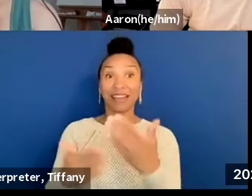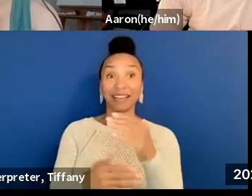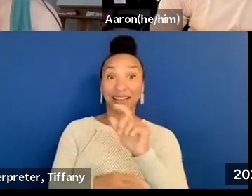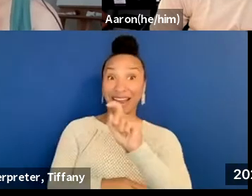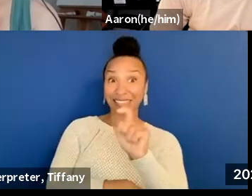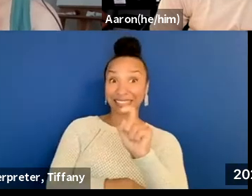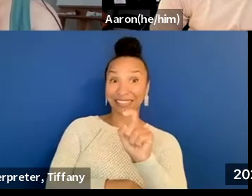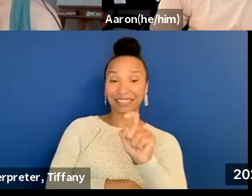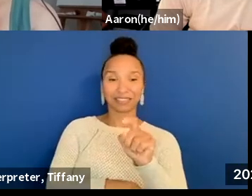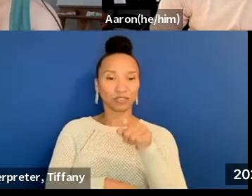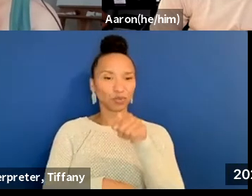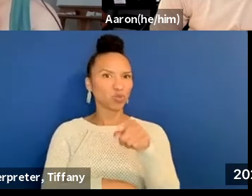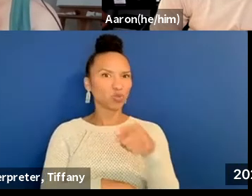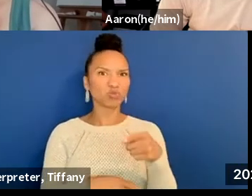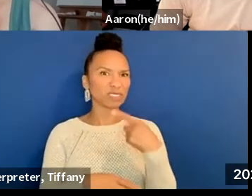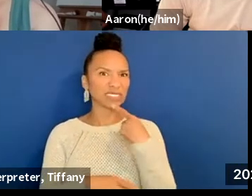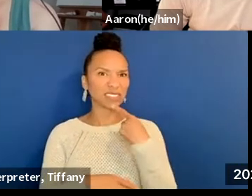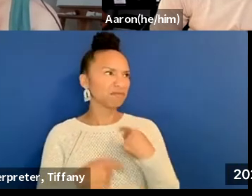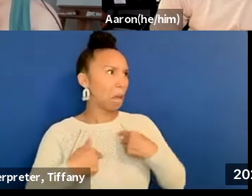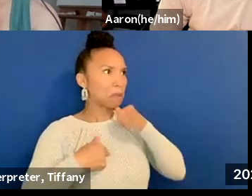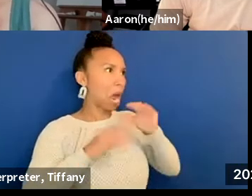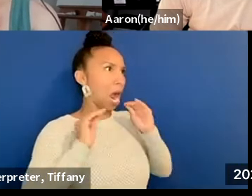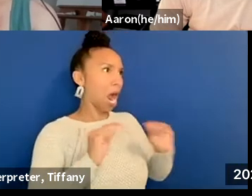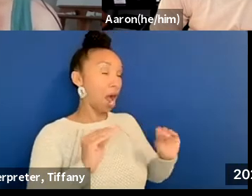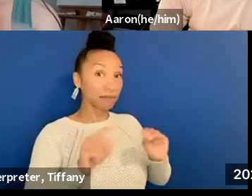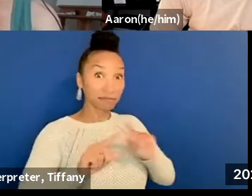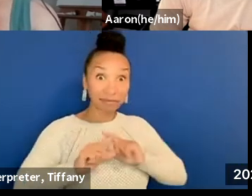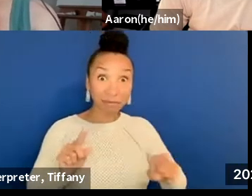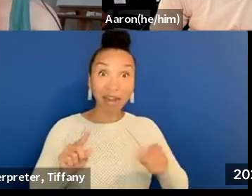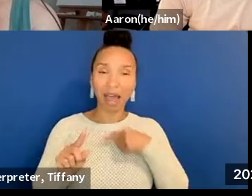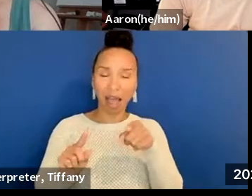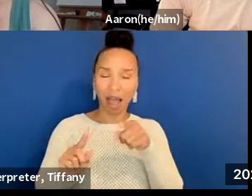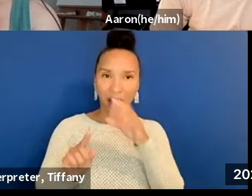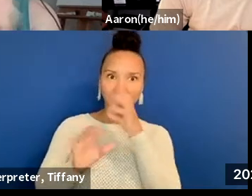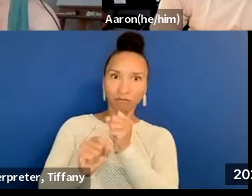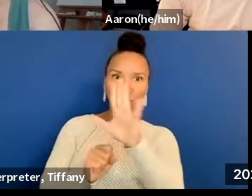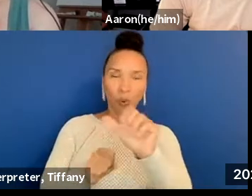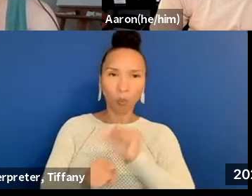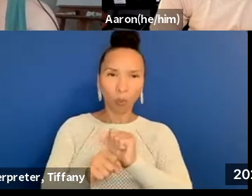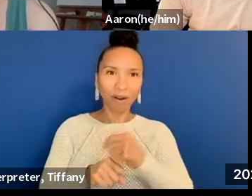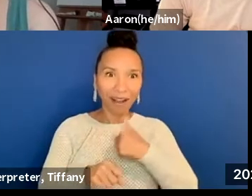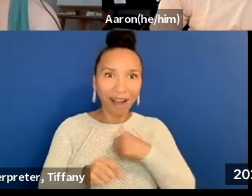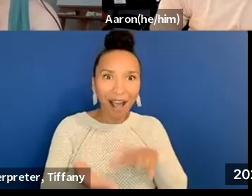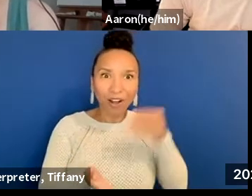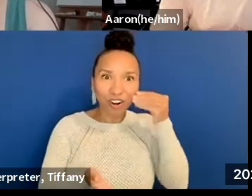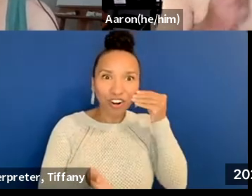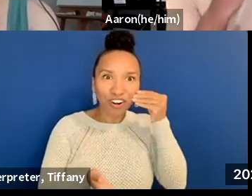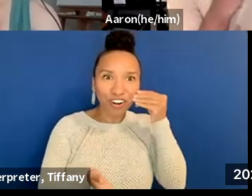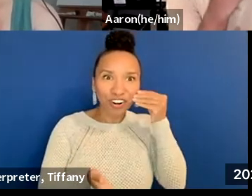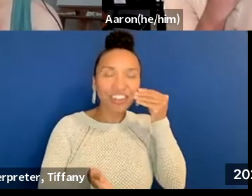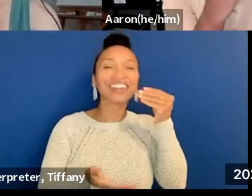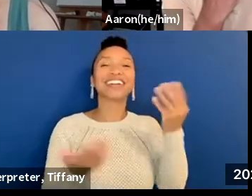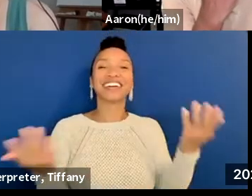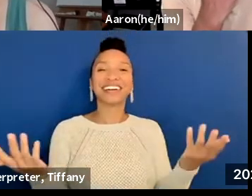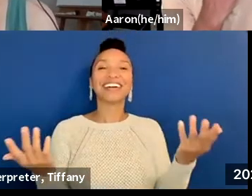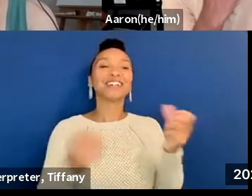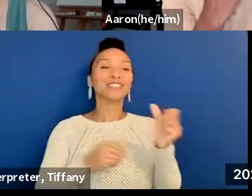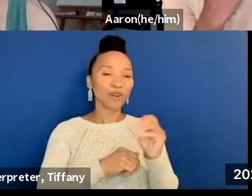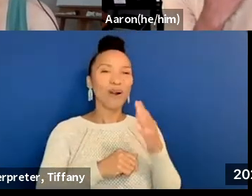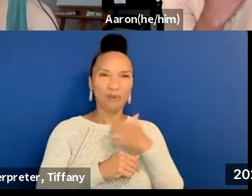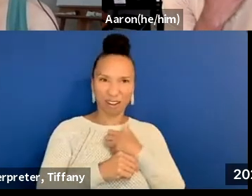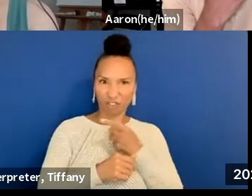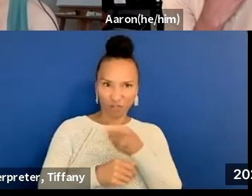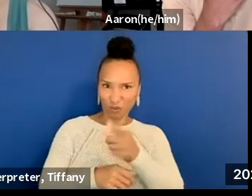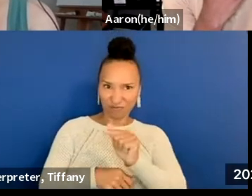Benjamin (they/them/elle): ways that different media rest in this this physical two dimensional ish kind of space, but we have a portal somewhere else.